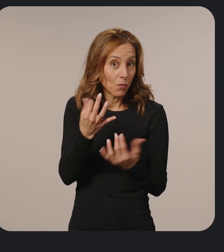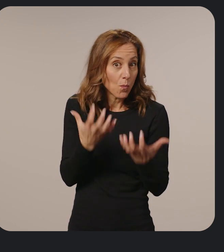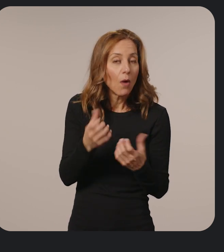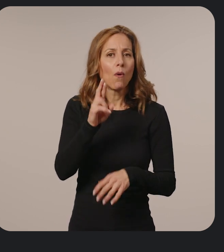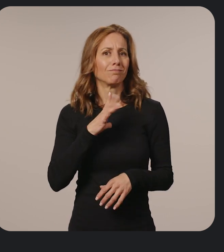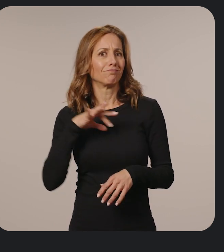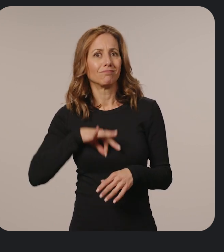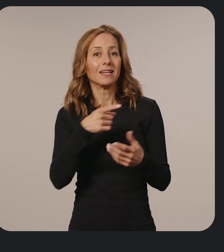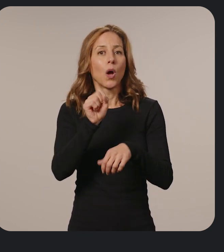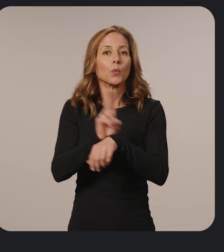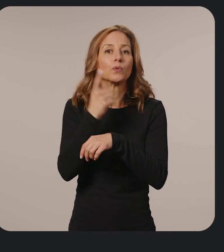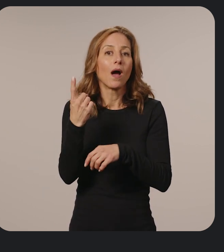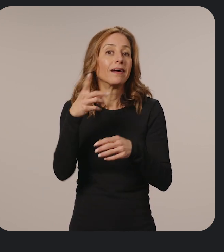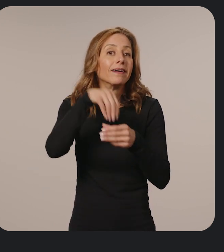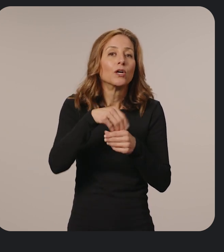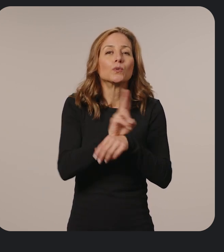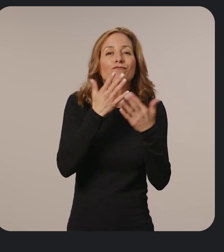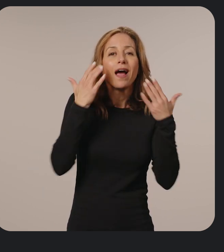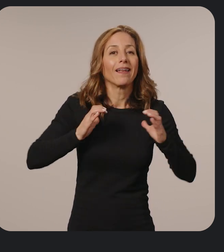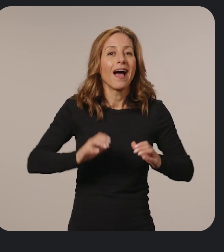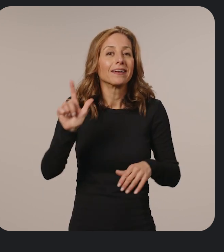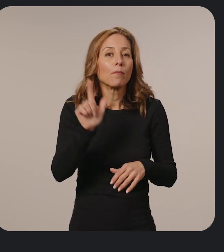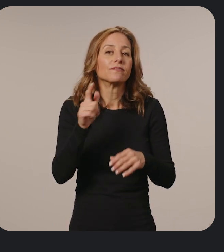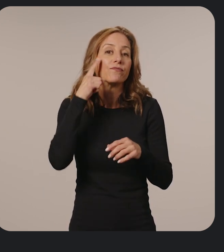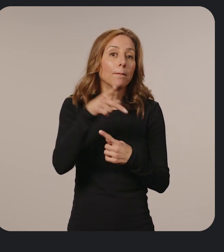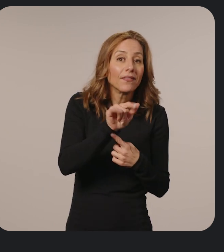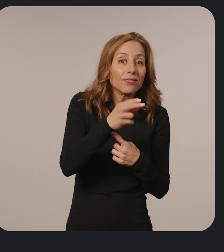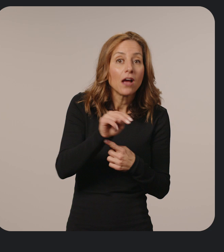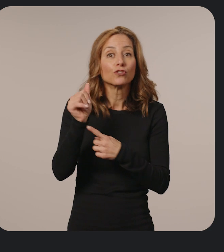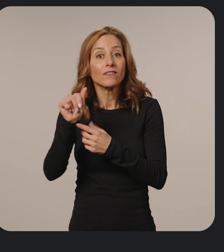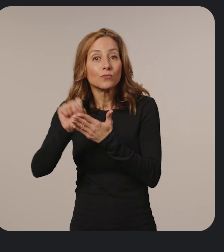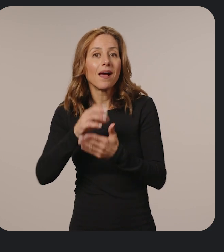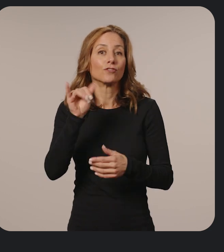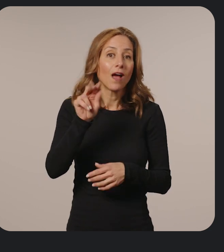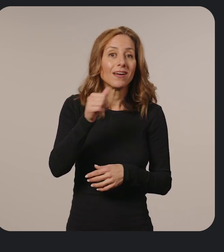libraries for Python, JavaScript, Java, and Swift. Now the API has three endpoints.